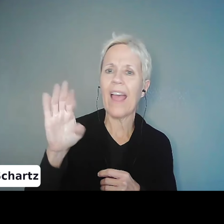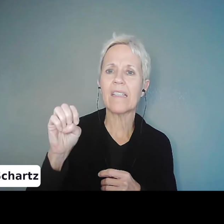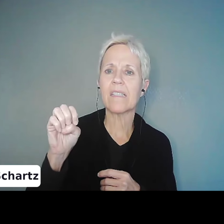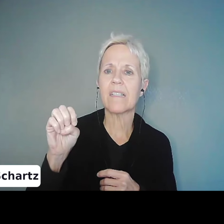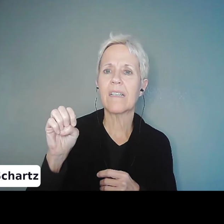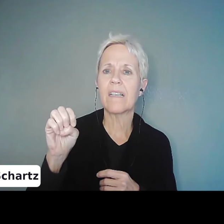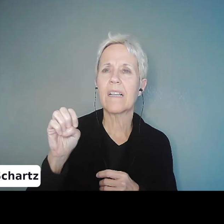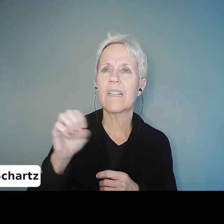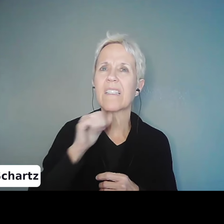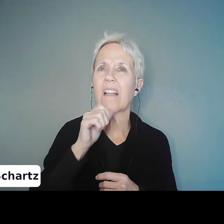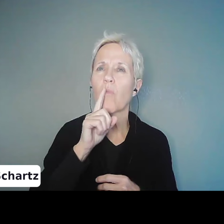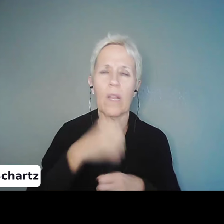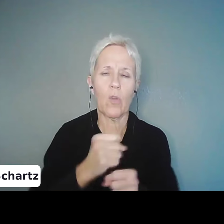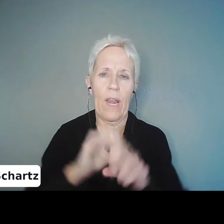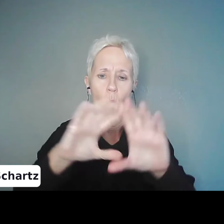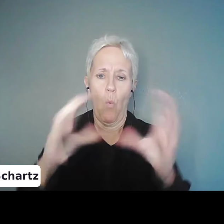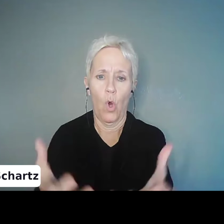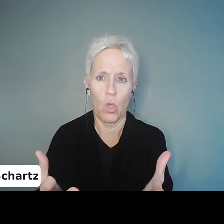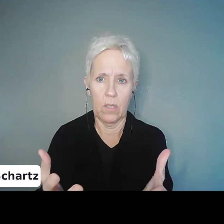Noelle: I think that's what.